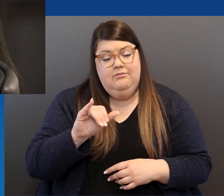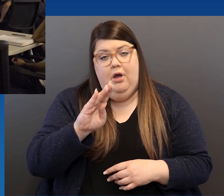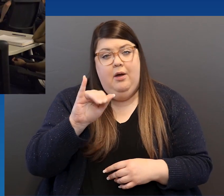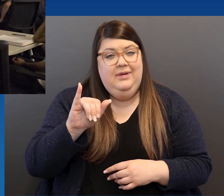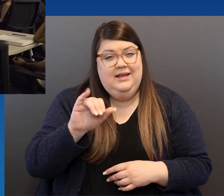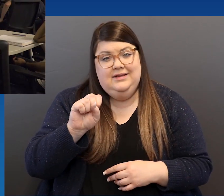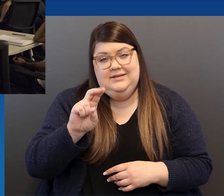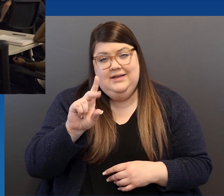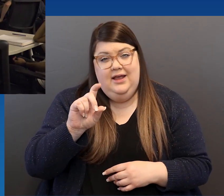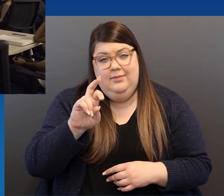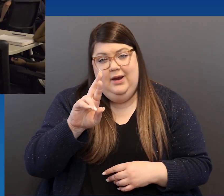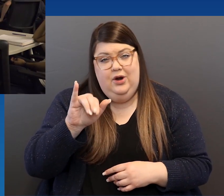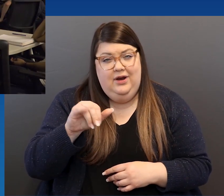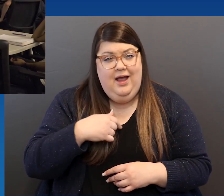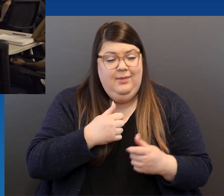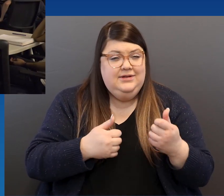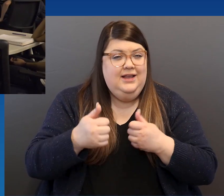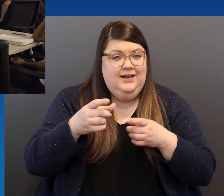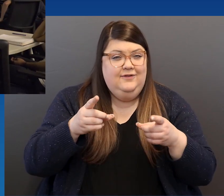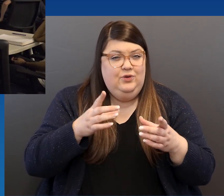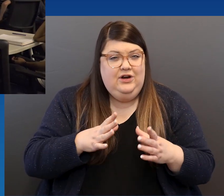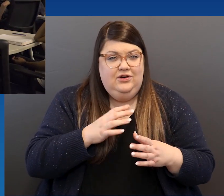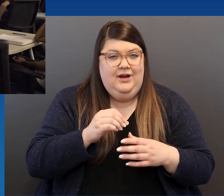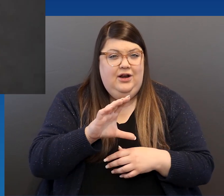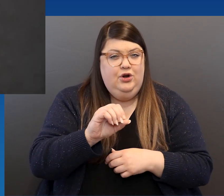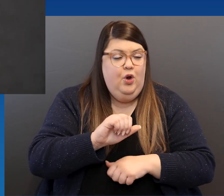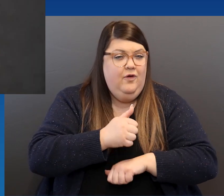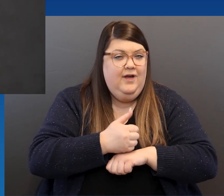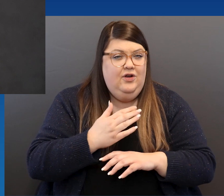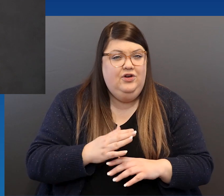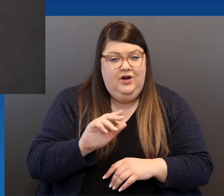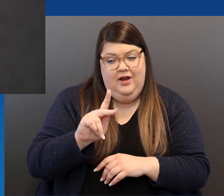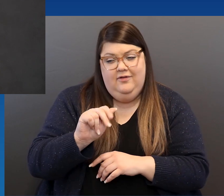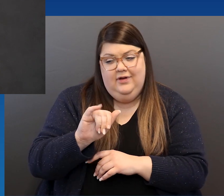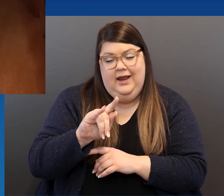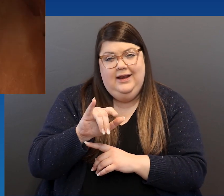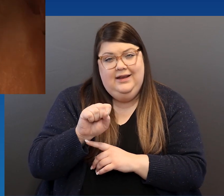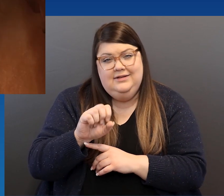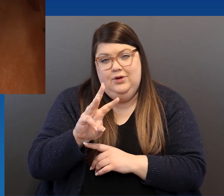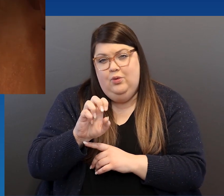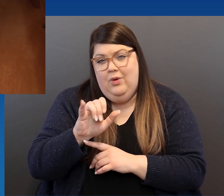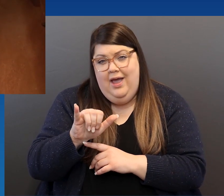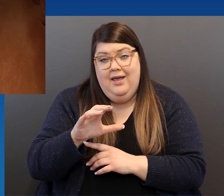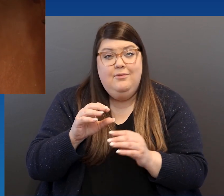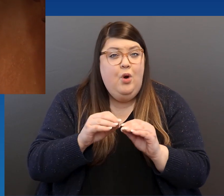I'm the executive director and co-founder of Kaity's Way and more importantly, I'm Kaity's mom.